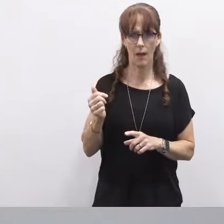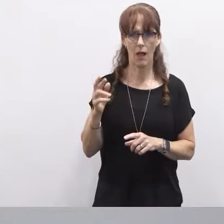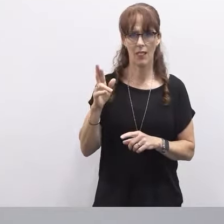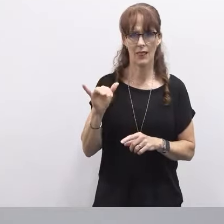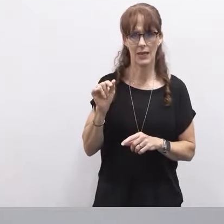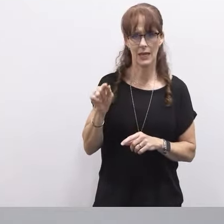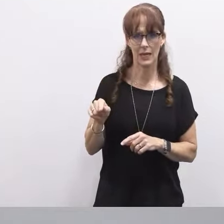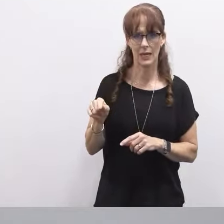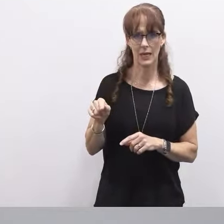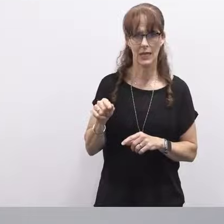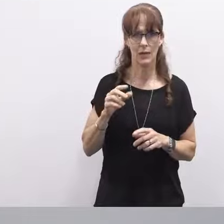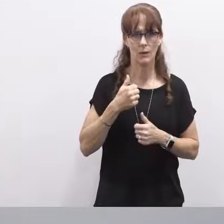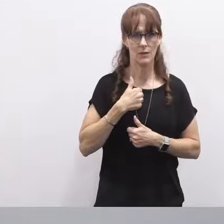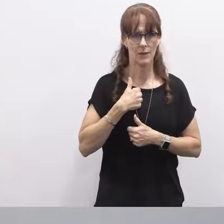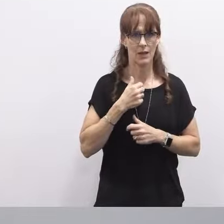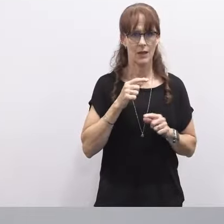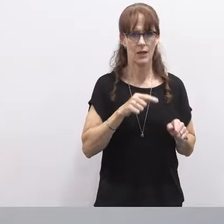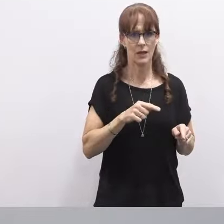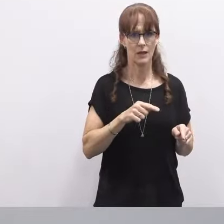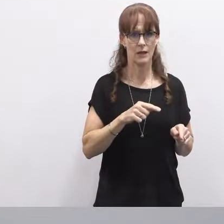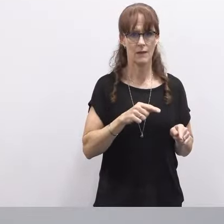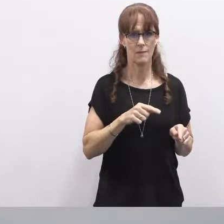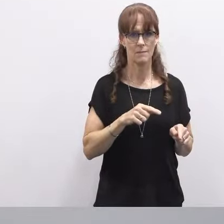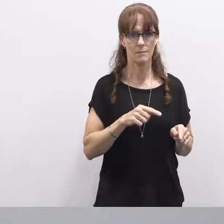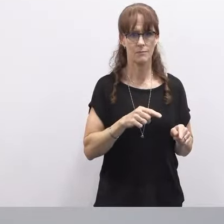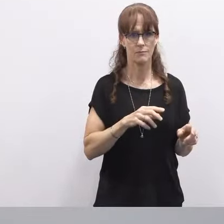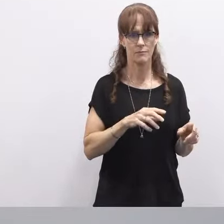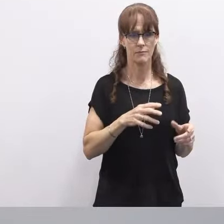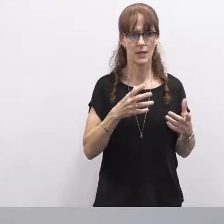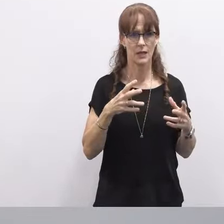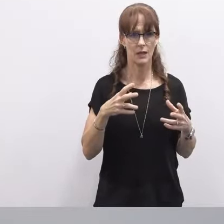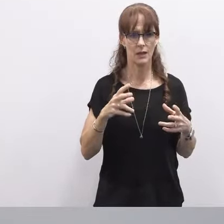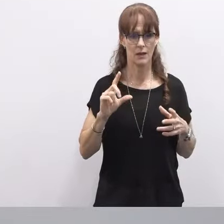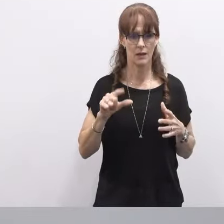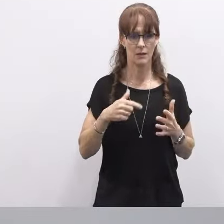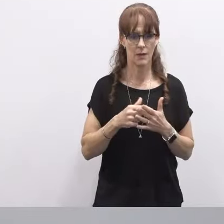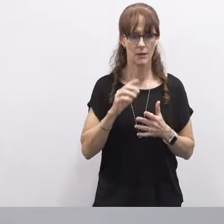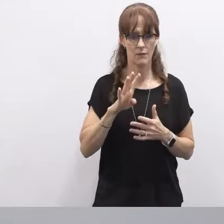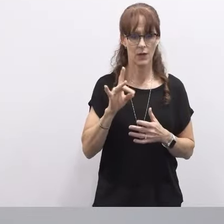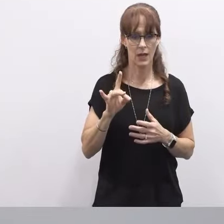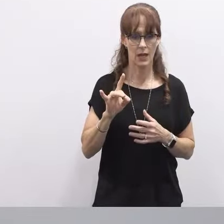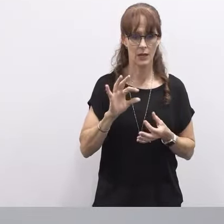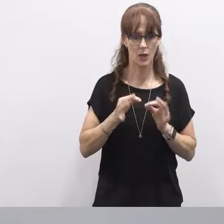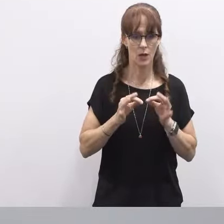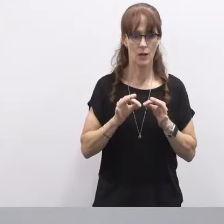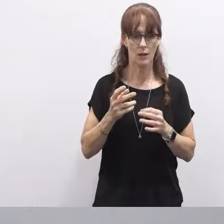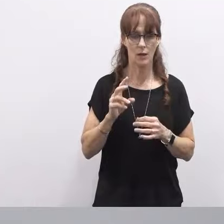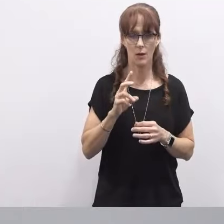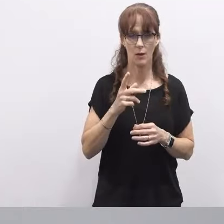who then went into the military and came out and made the 48 Olympic water polo team as well.